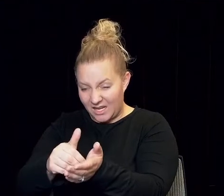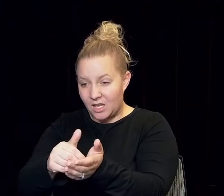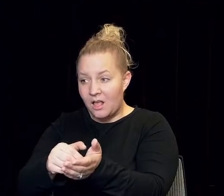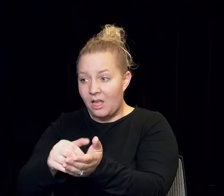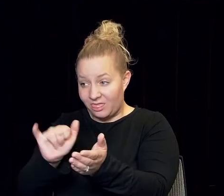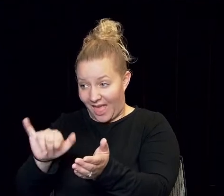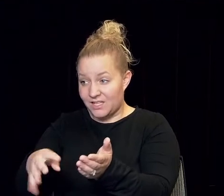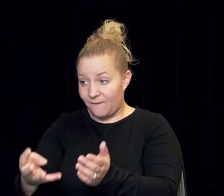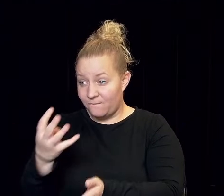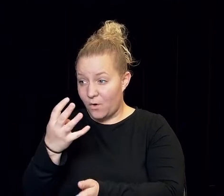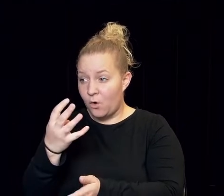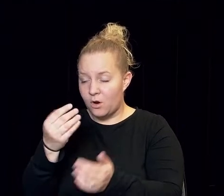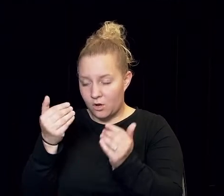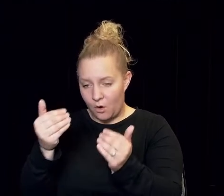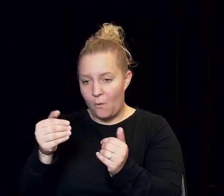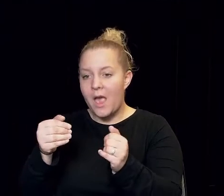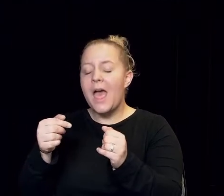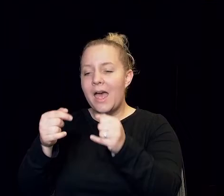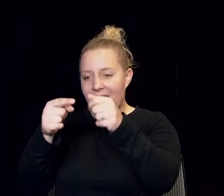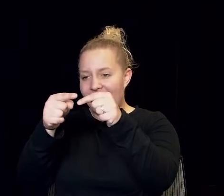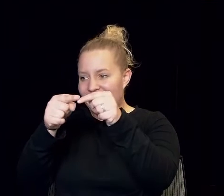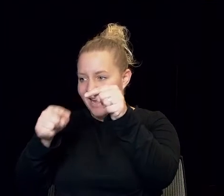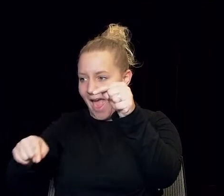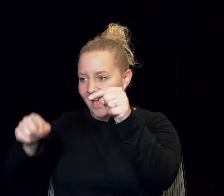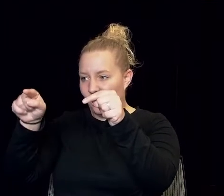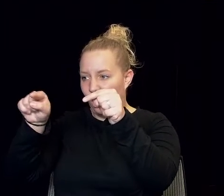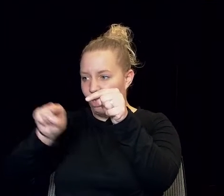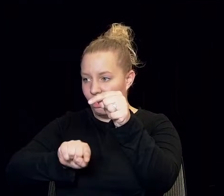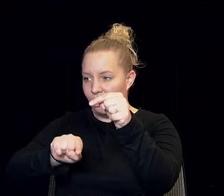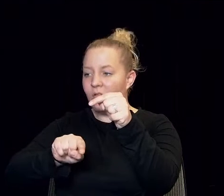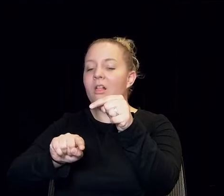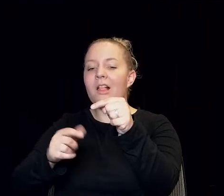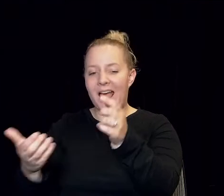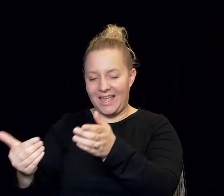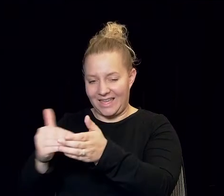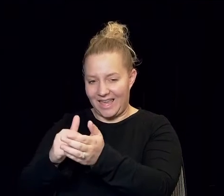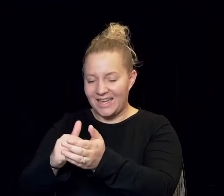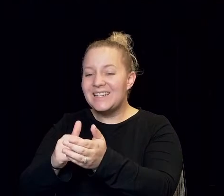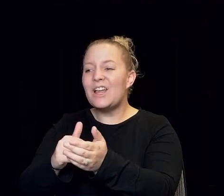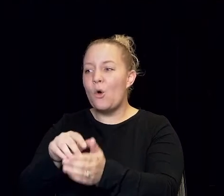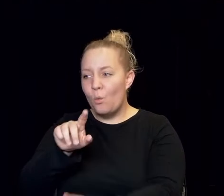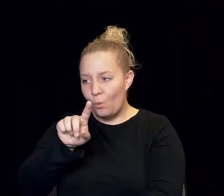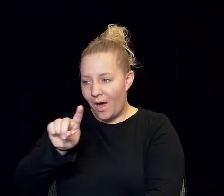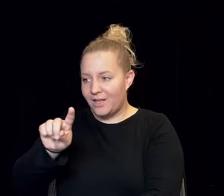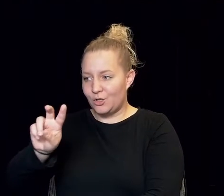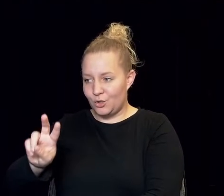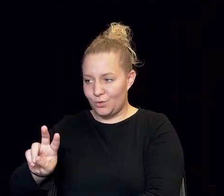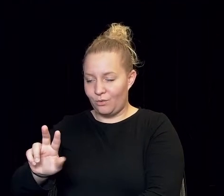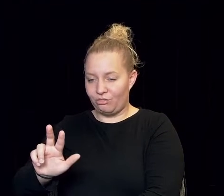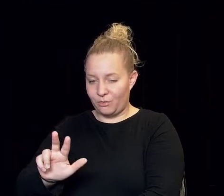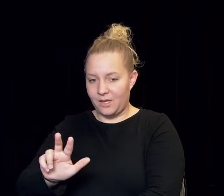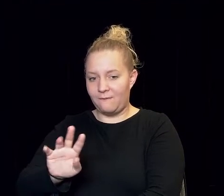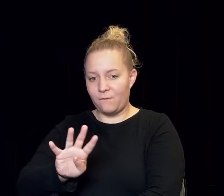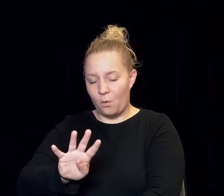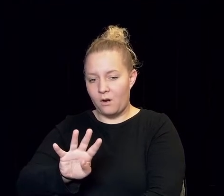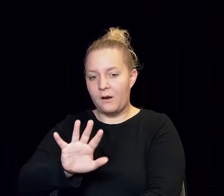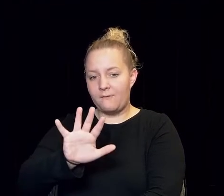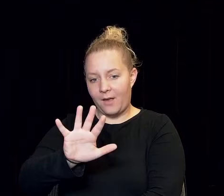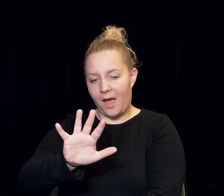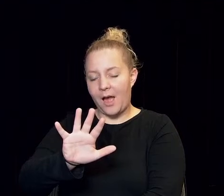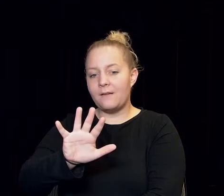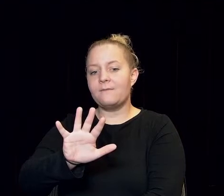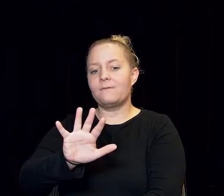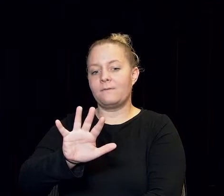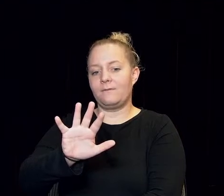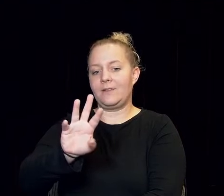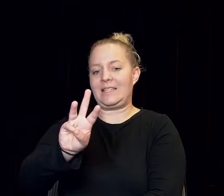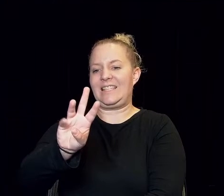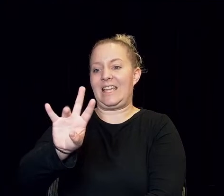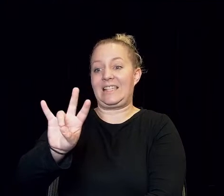Go ahead and go diagonally across. So again, I have 1, 2, 3, 4, 5, 6, 7, 8 pieces.